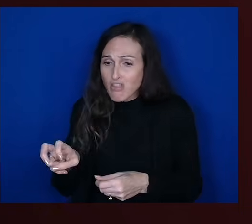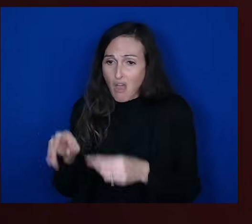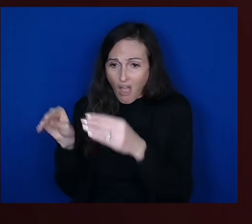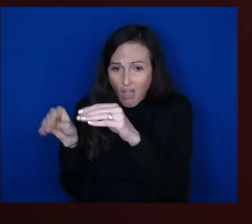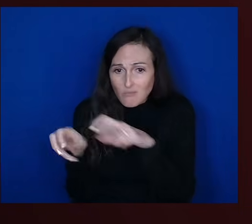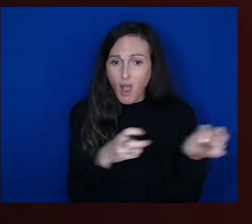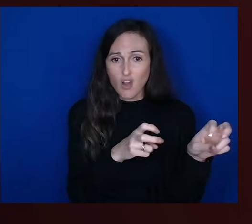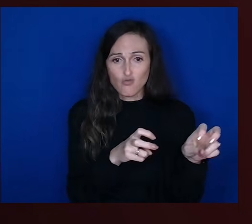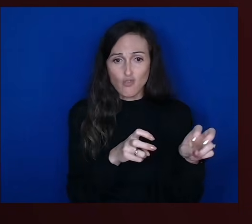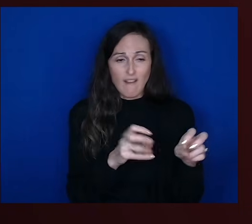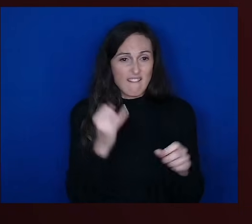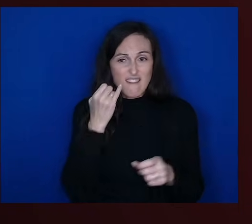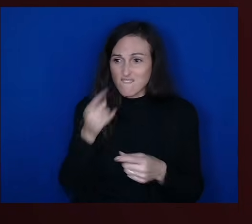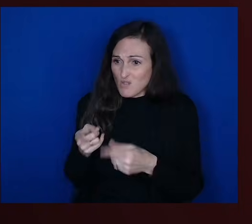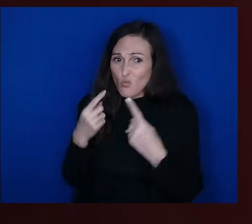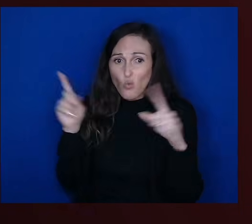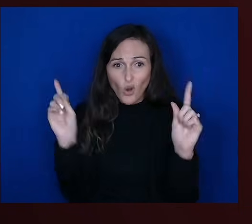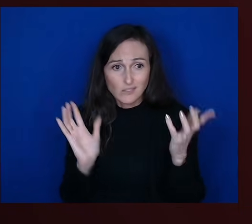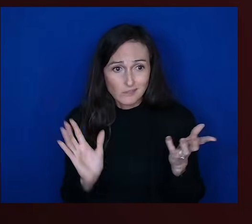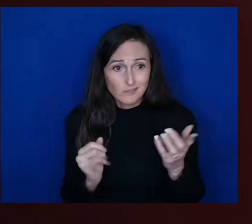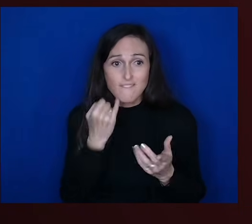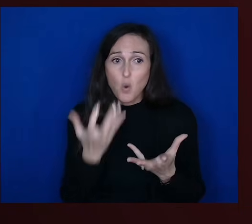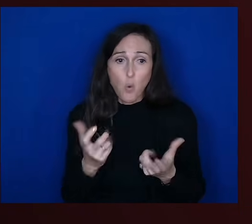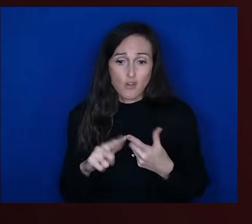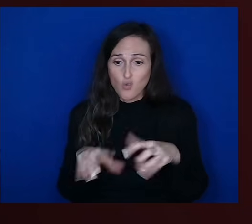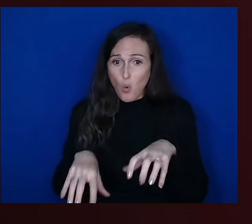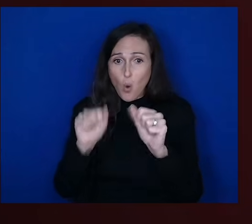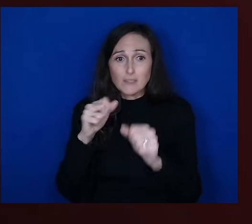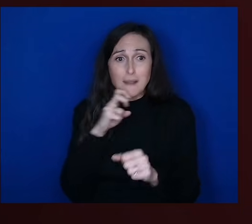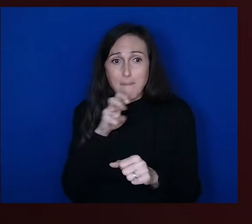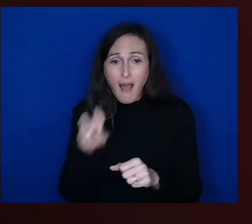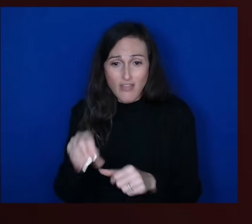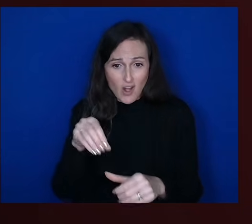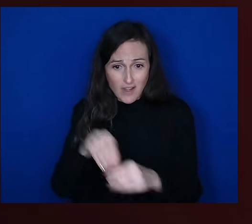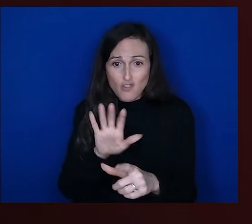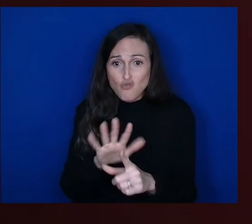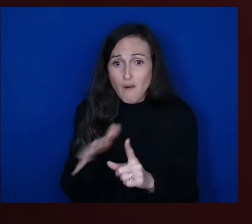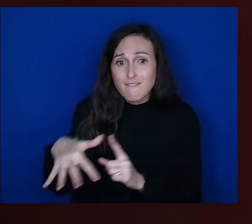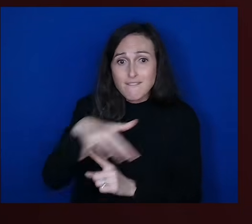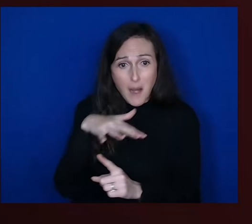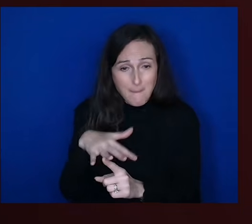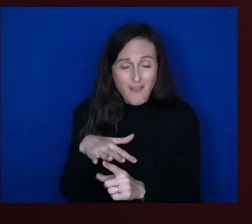So, if you want to host Python in your environment, with.NET Aspire, that's possible, and I'll show you a little bit